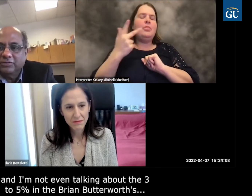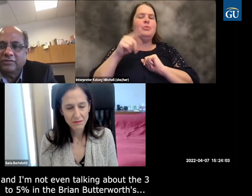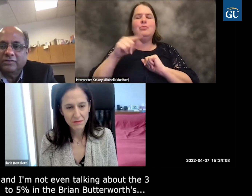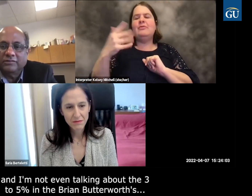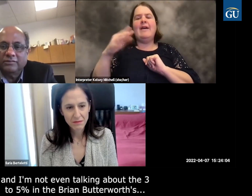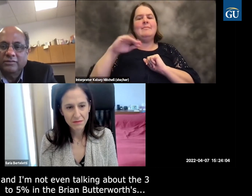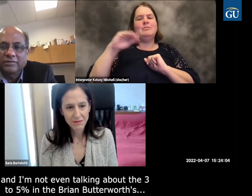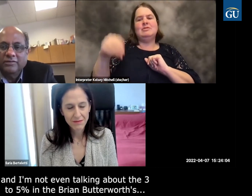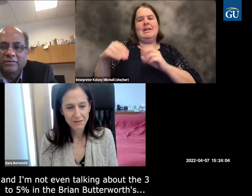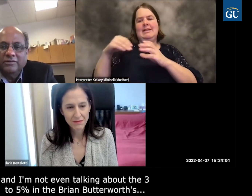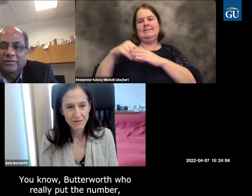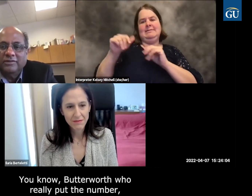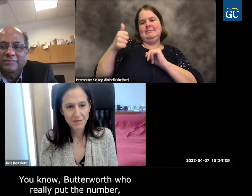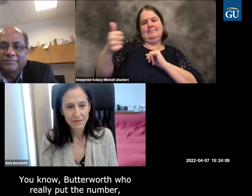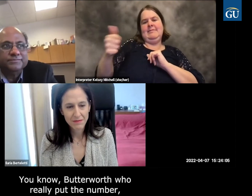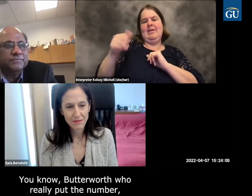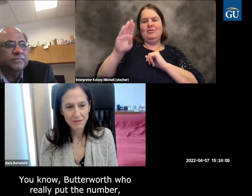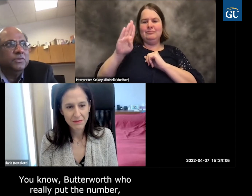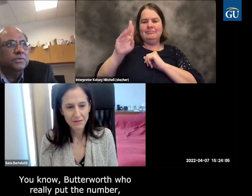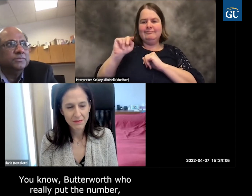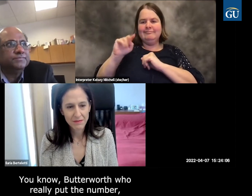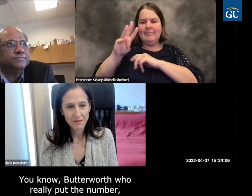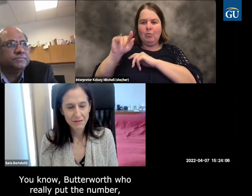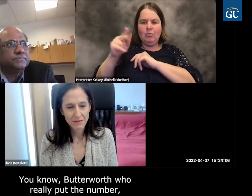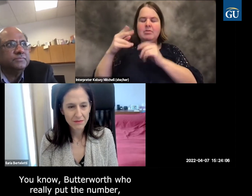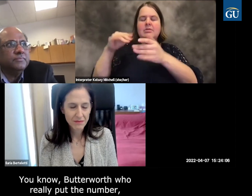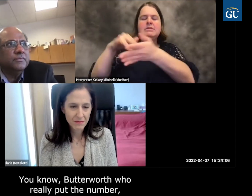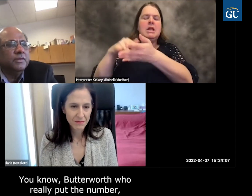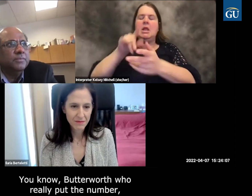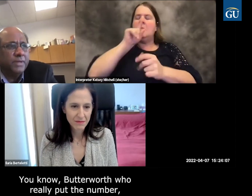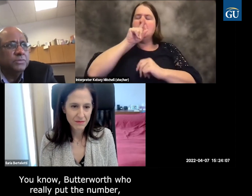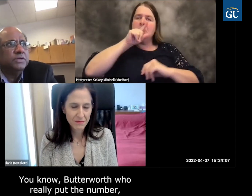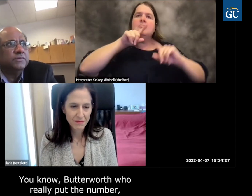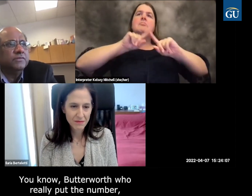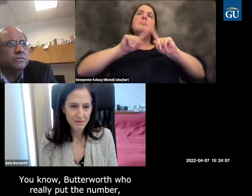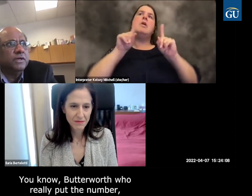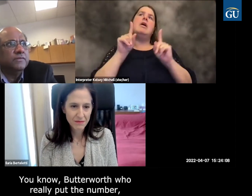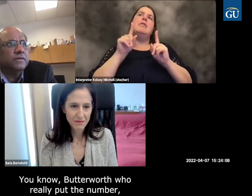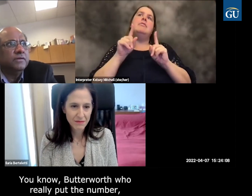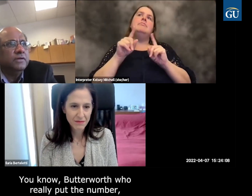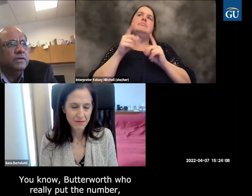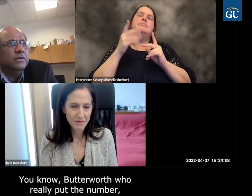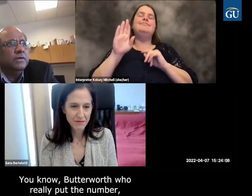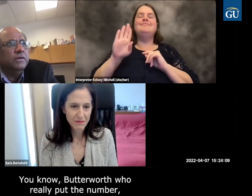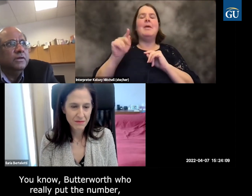sense um you know